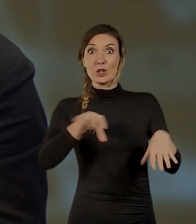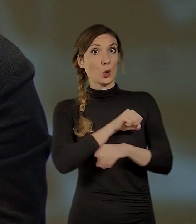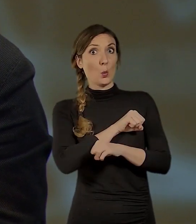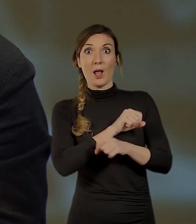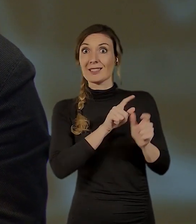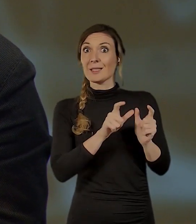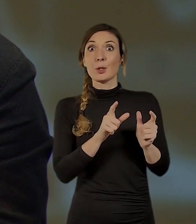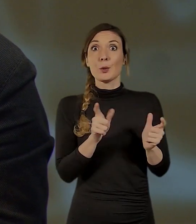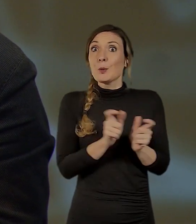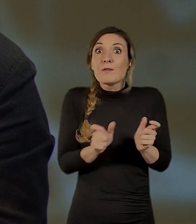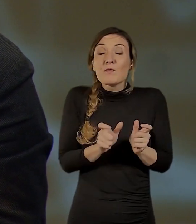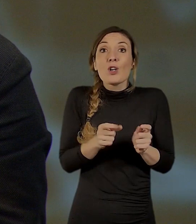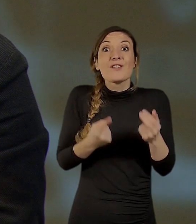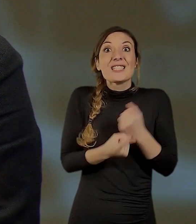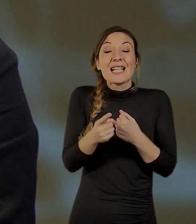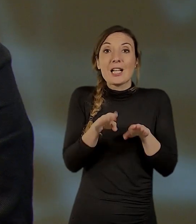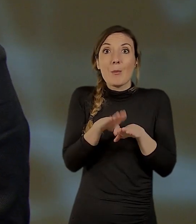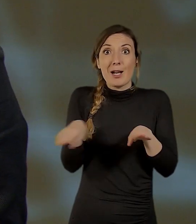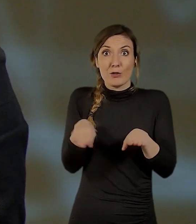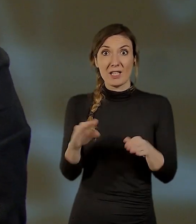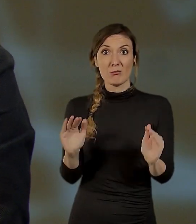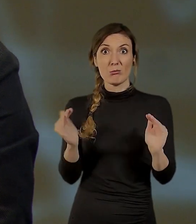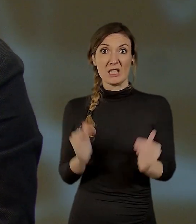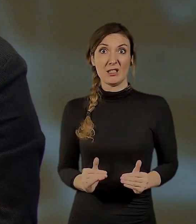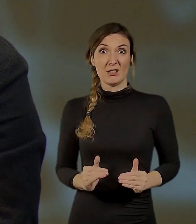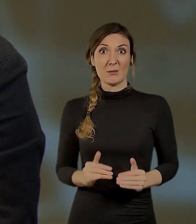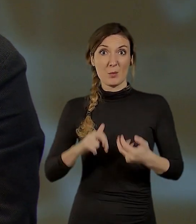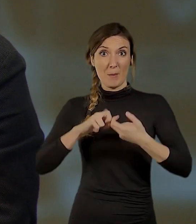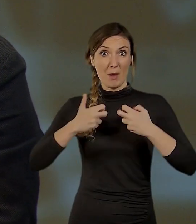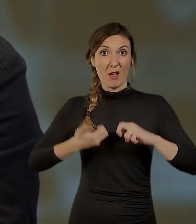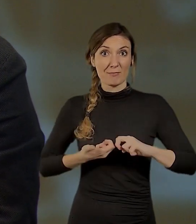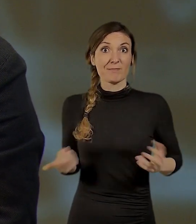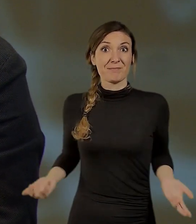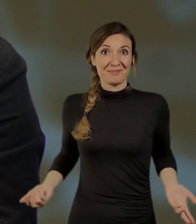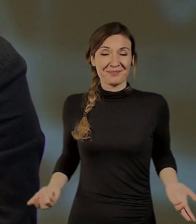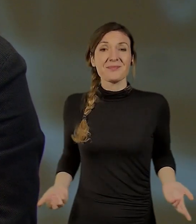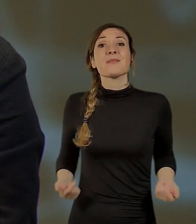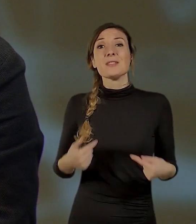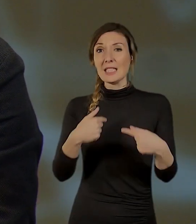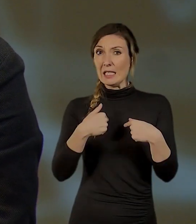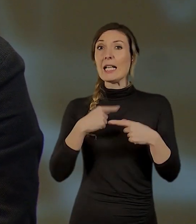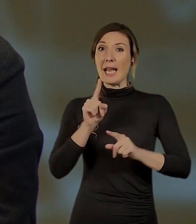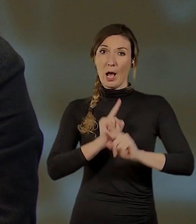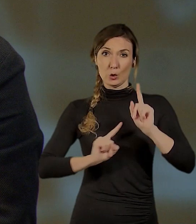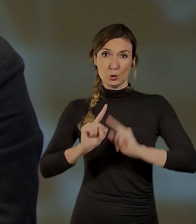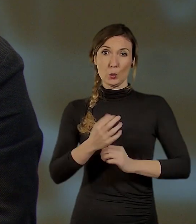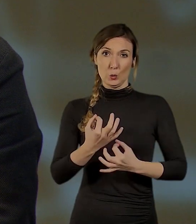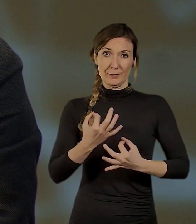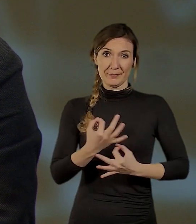let's say, of a social nature, they are possibly for mothers with children, for people